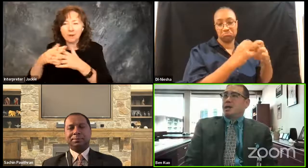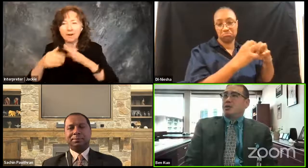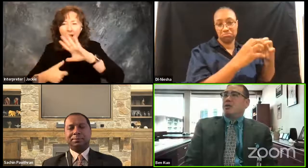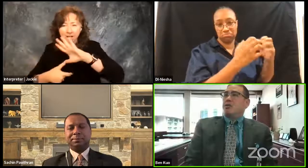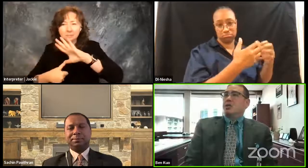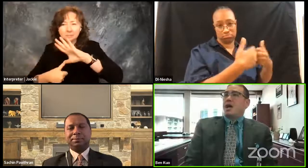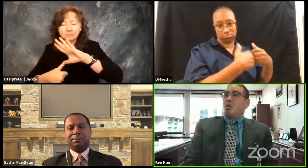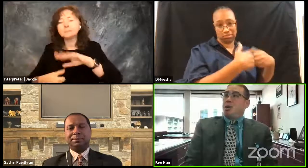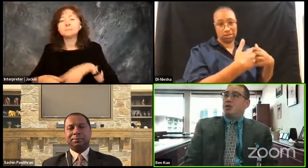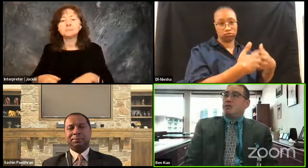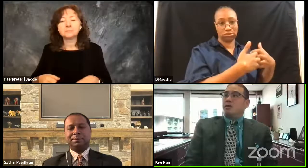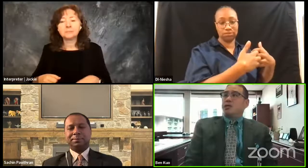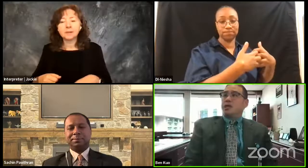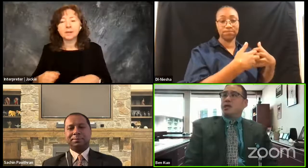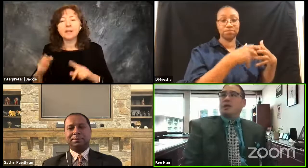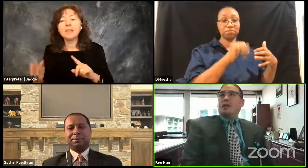ten years at Cornell University.